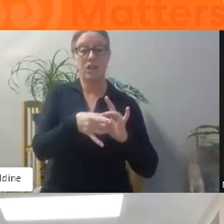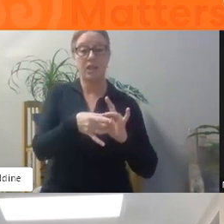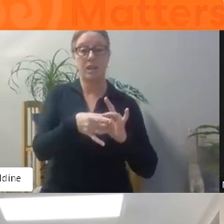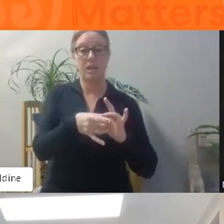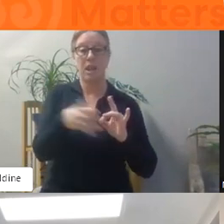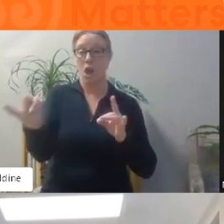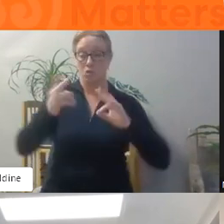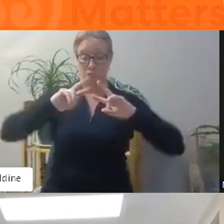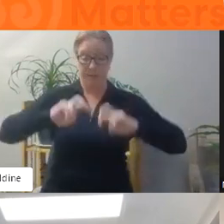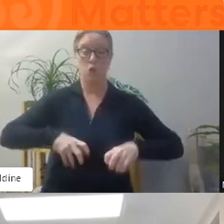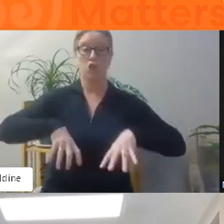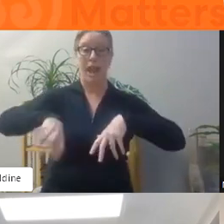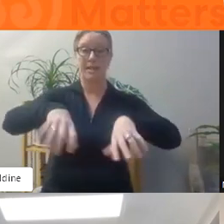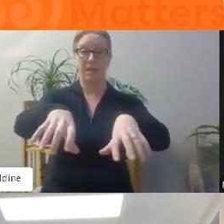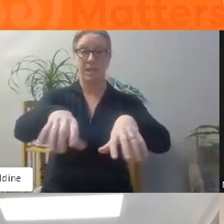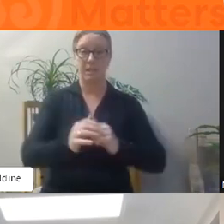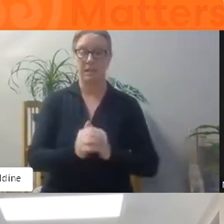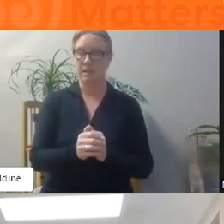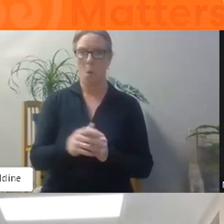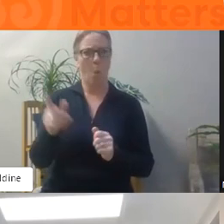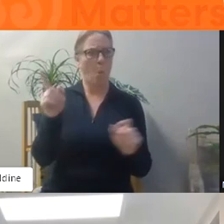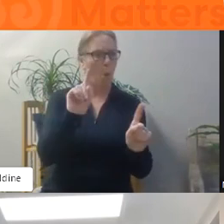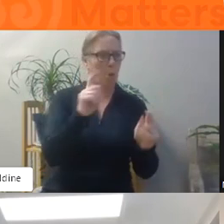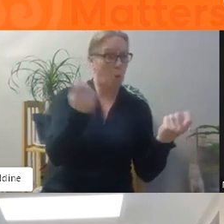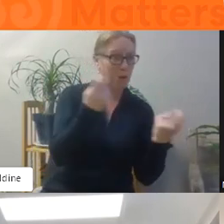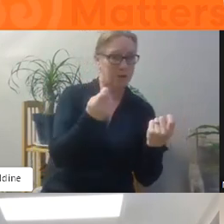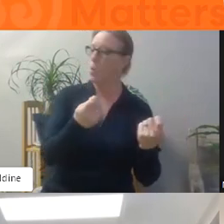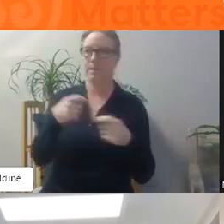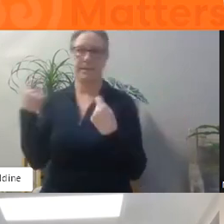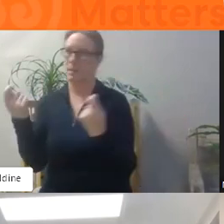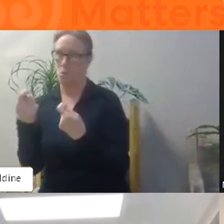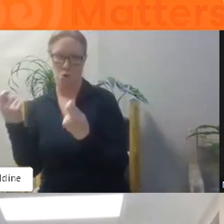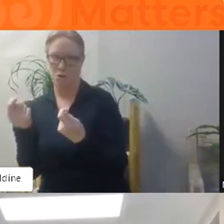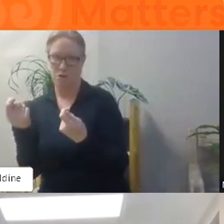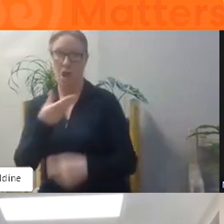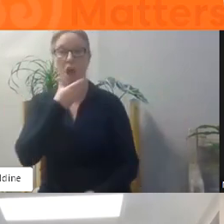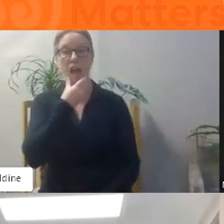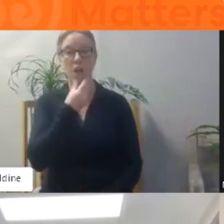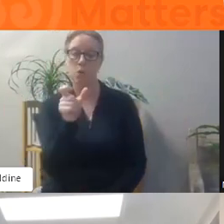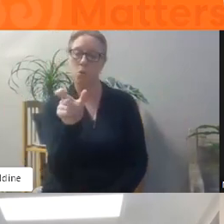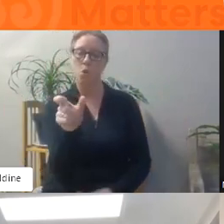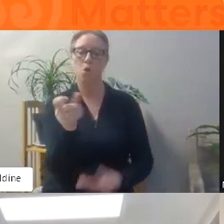activities on what works; I use the word education also has to